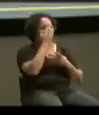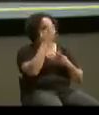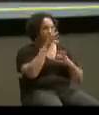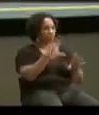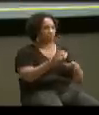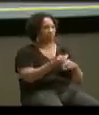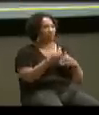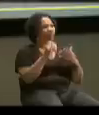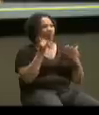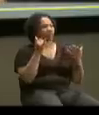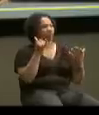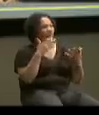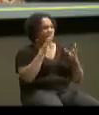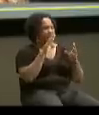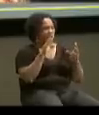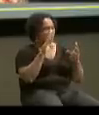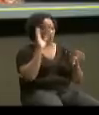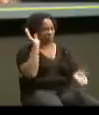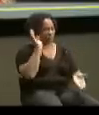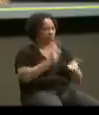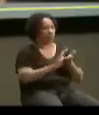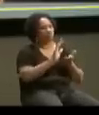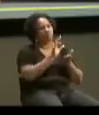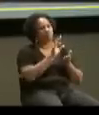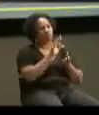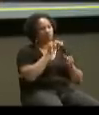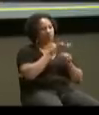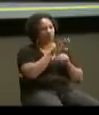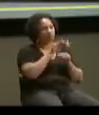WELL, BECAUSE IN DOING SO WE REDUCE THE EMISSIONS OF THOSE